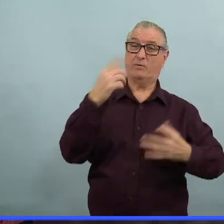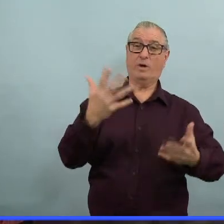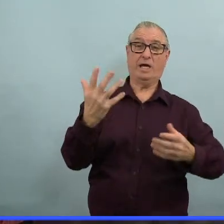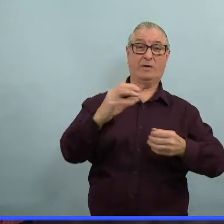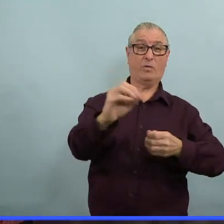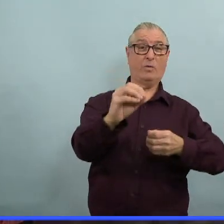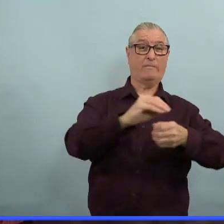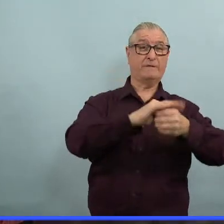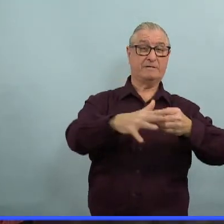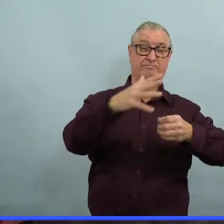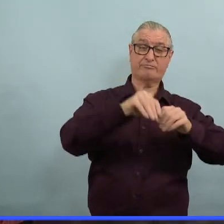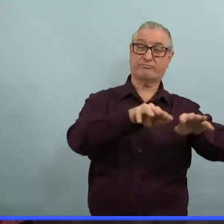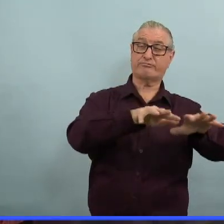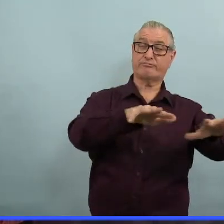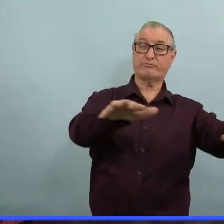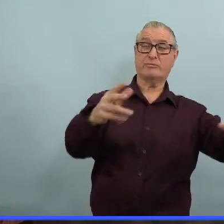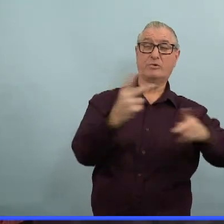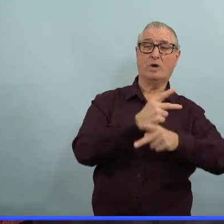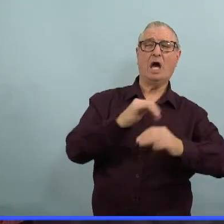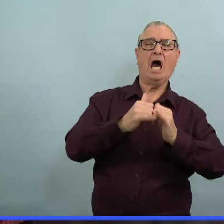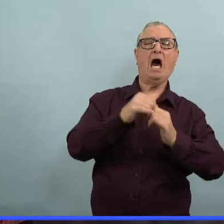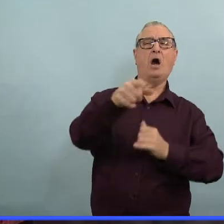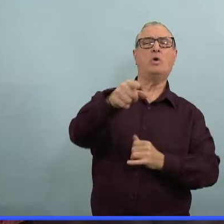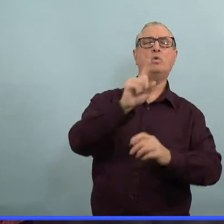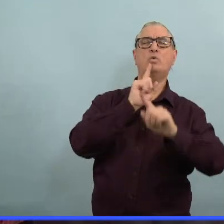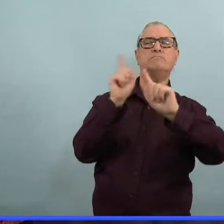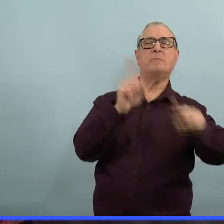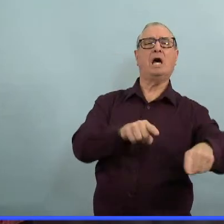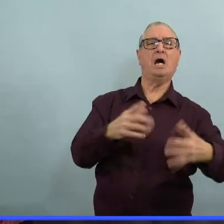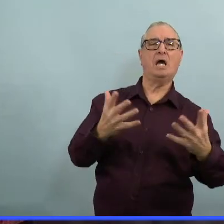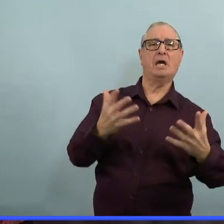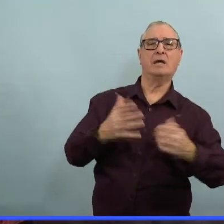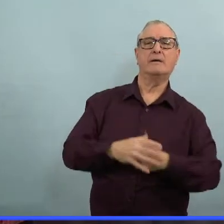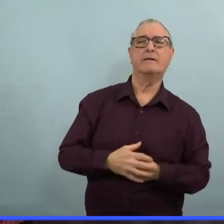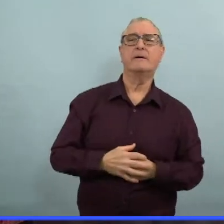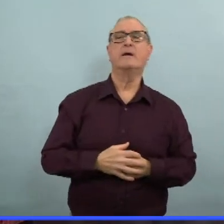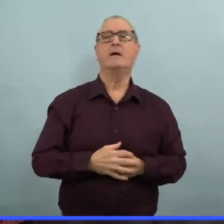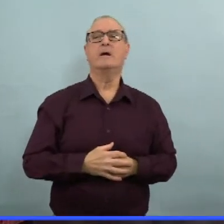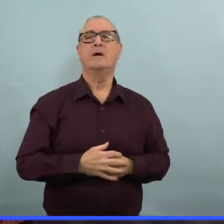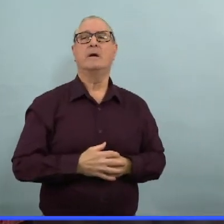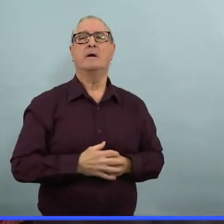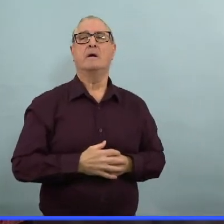sure you've gotten you're fully you're fully up to to being vaccinated and you get the extra dose